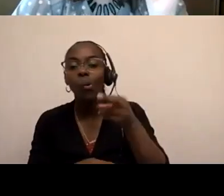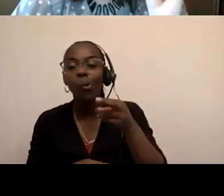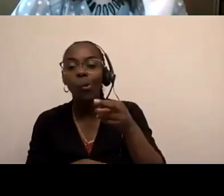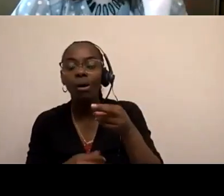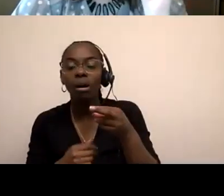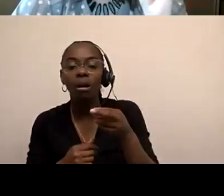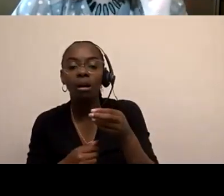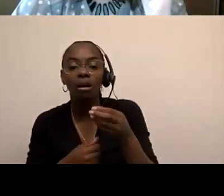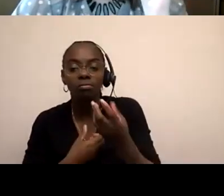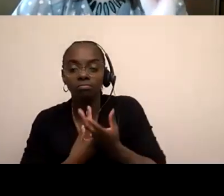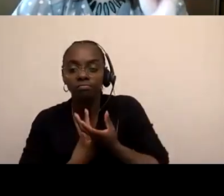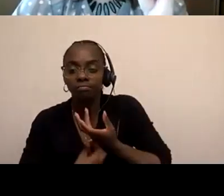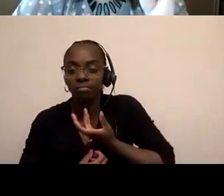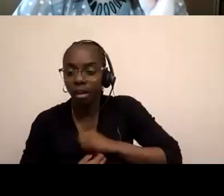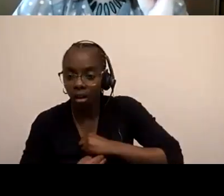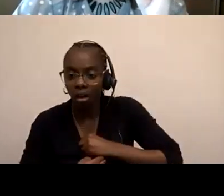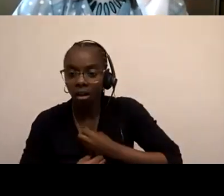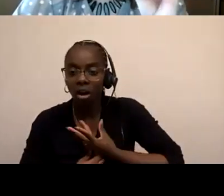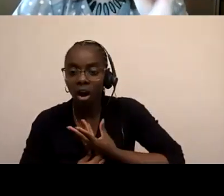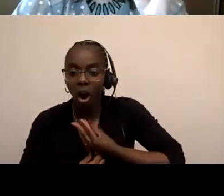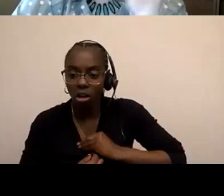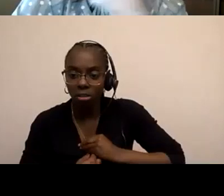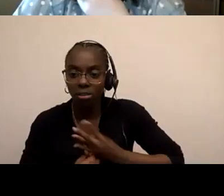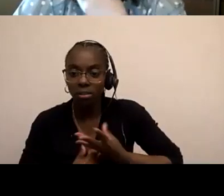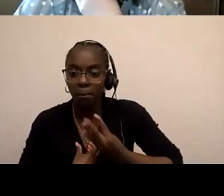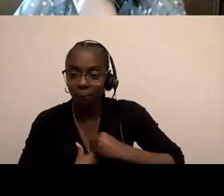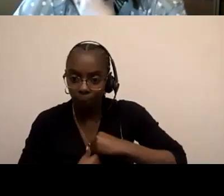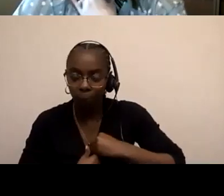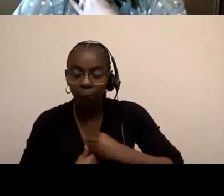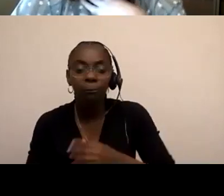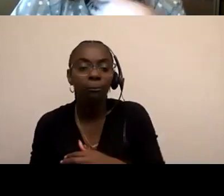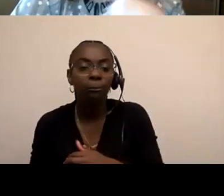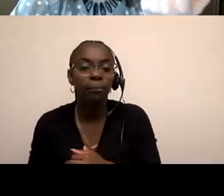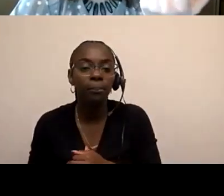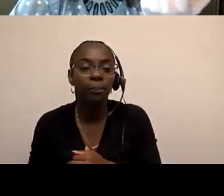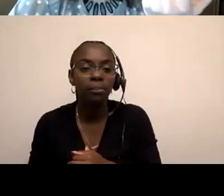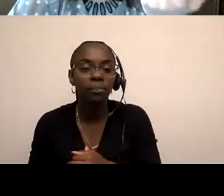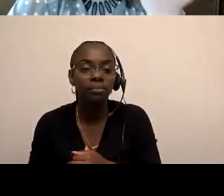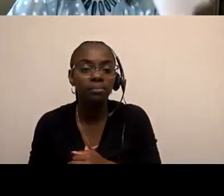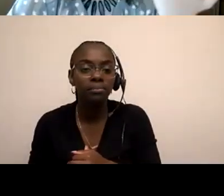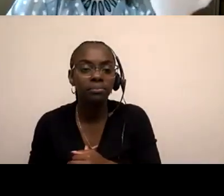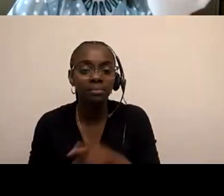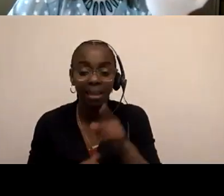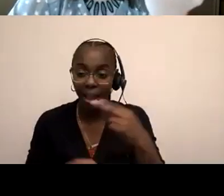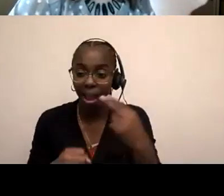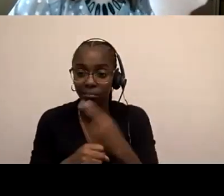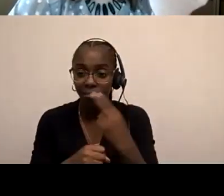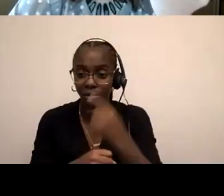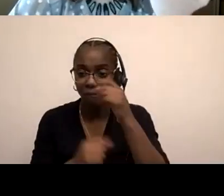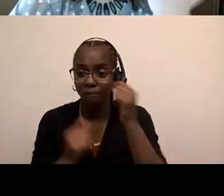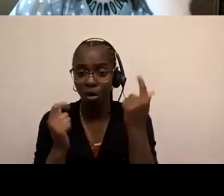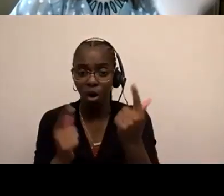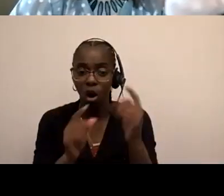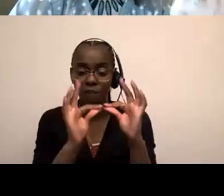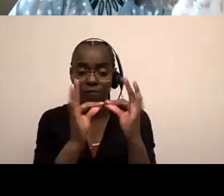IT'S GREAT VISUAL INFORMATION THAT I'M USING IT FOR ALL THE FAMILIES I'M COACHING, EVEN